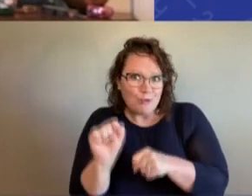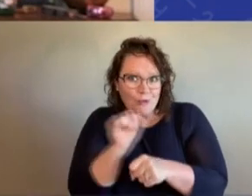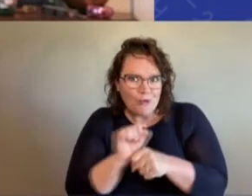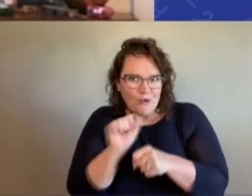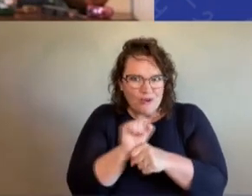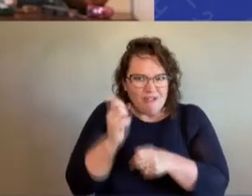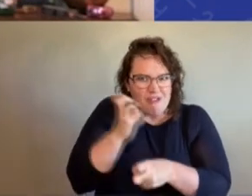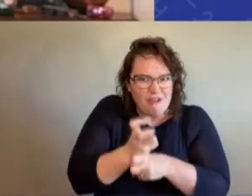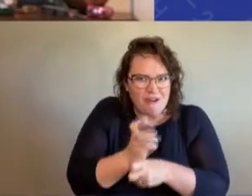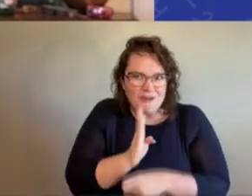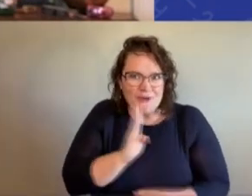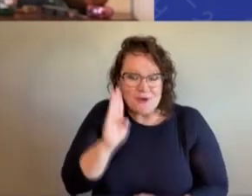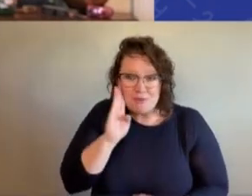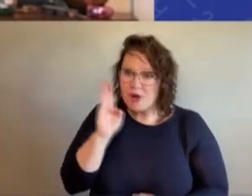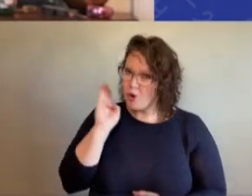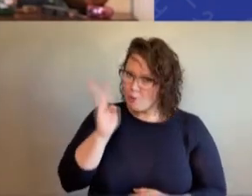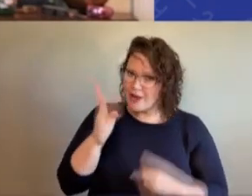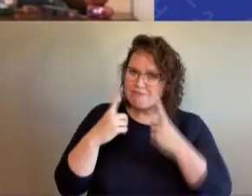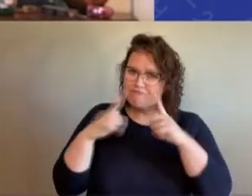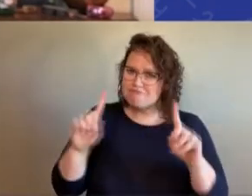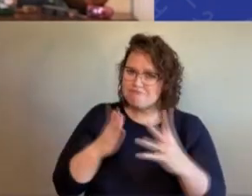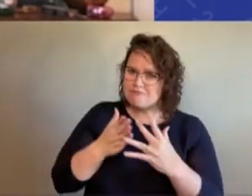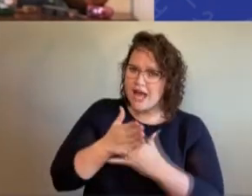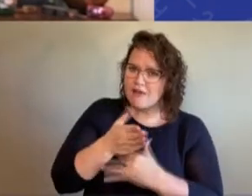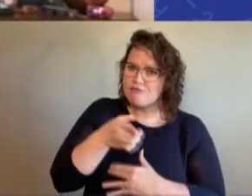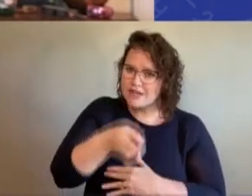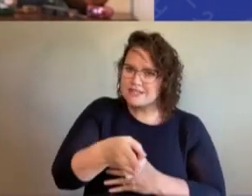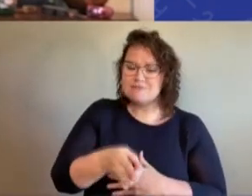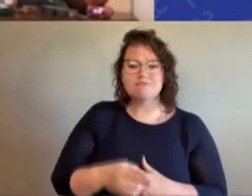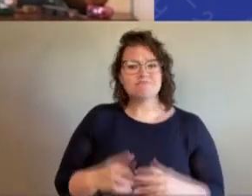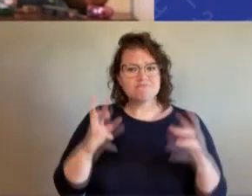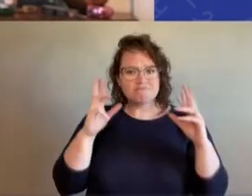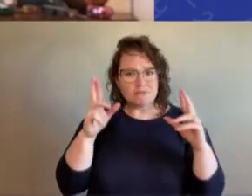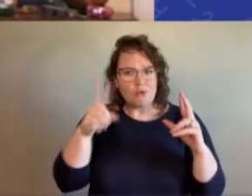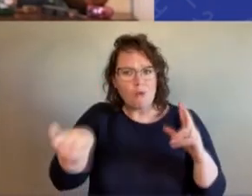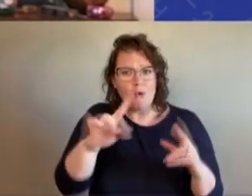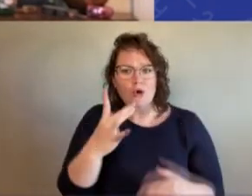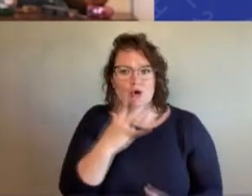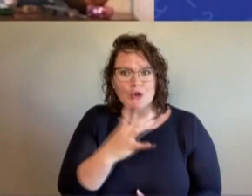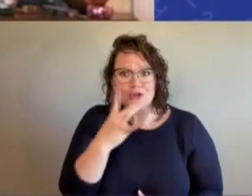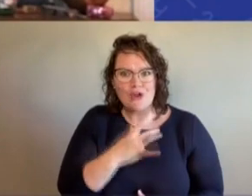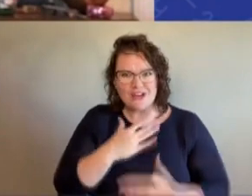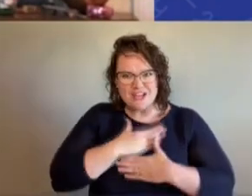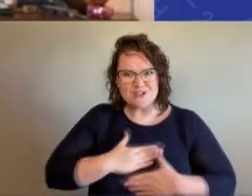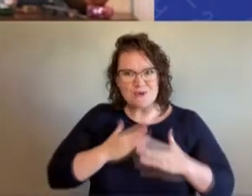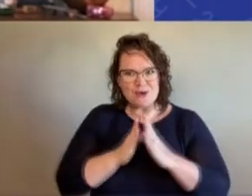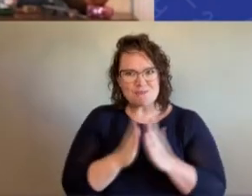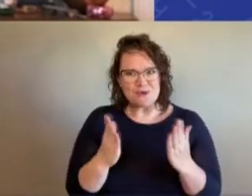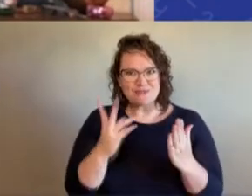as well. I hope that everyone is working hard at home and we are all